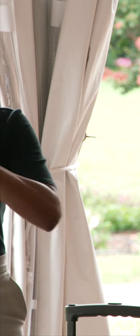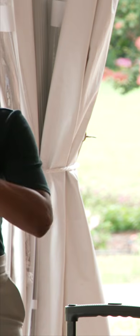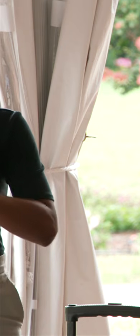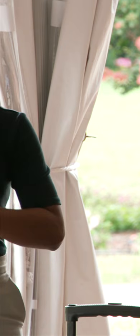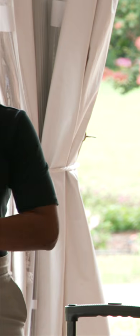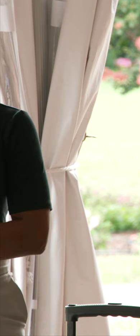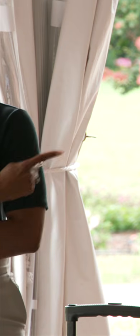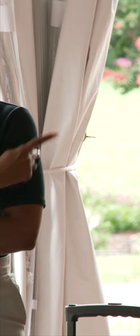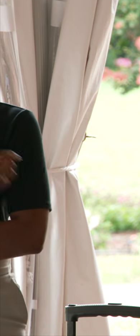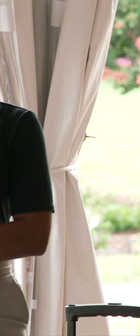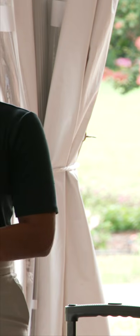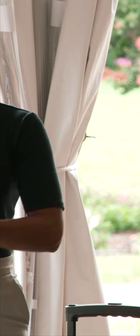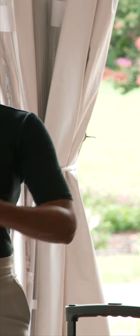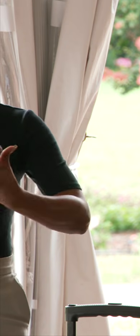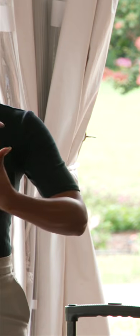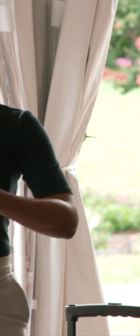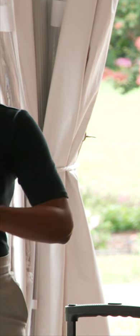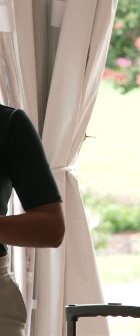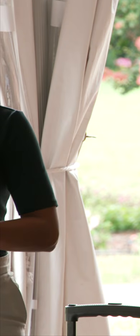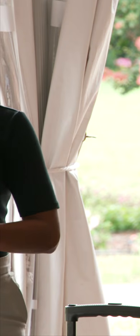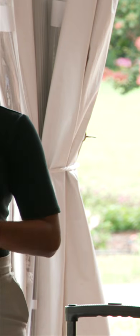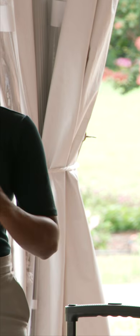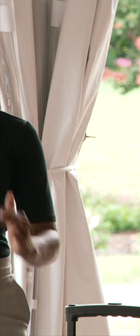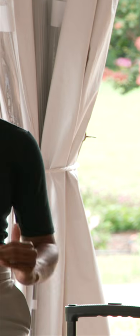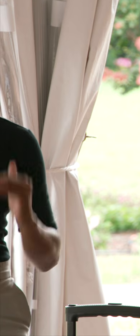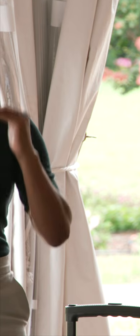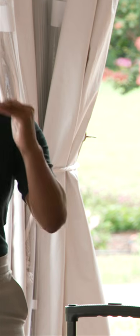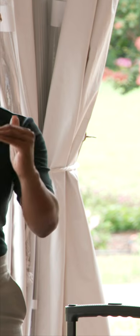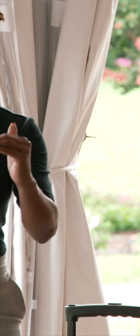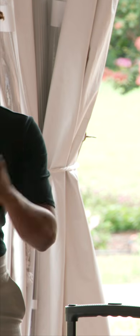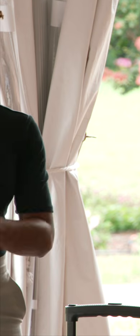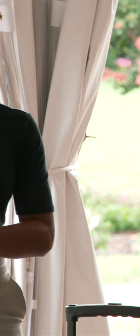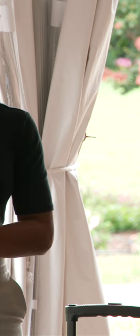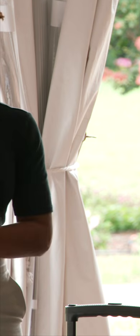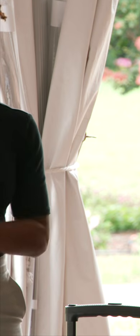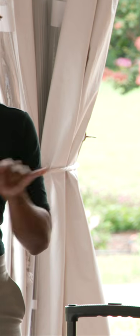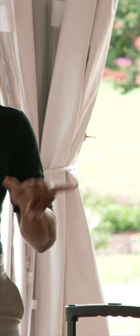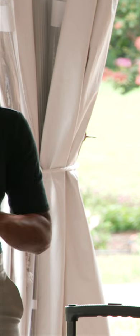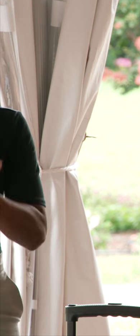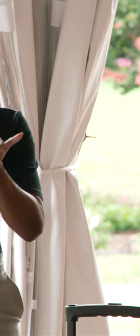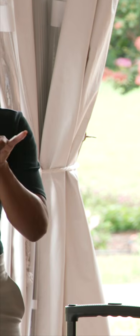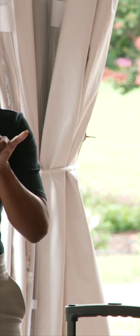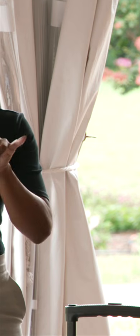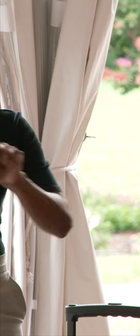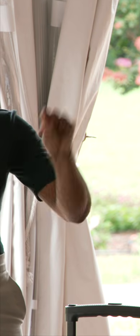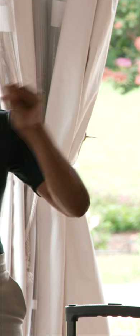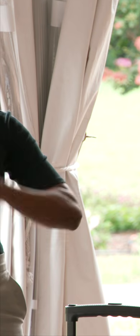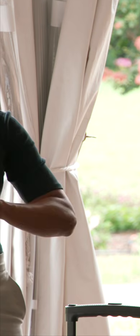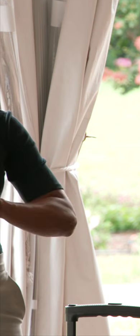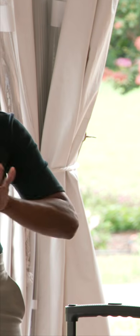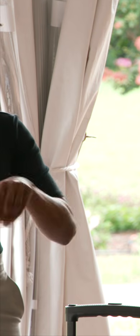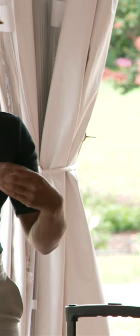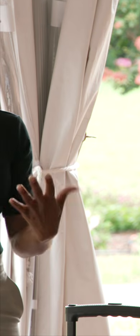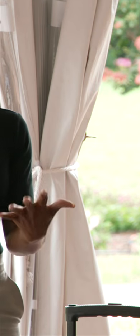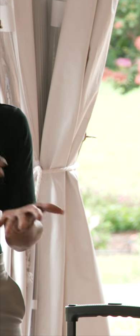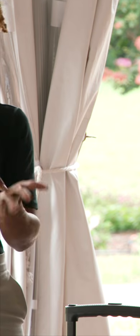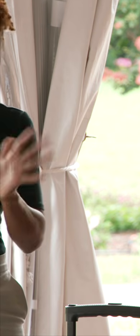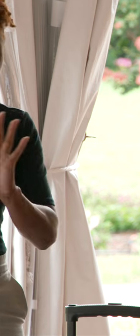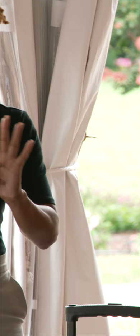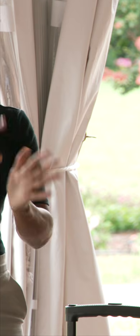focus of advancing gold-standard science and providing meaningful informed consent. Today,